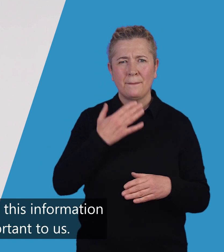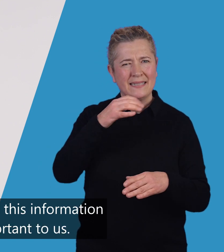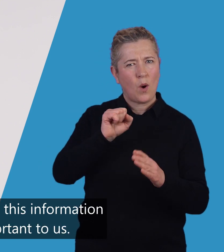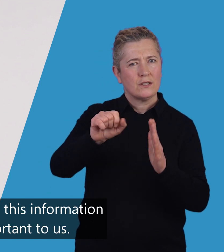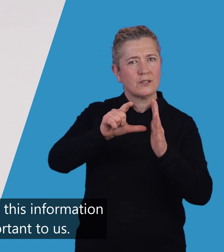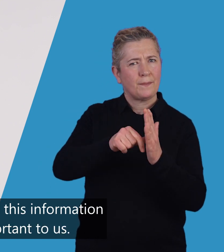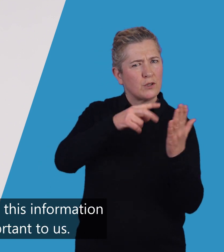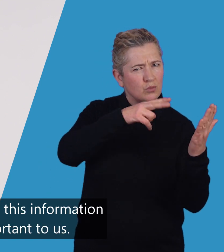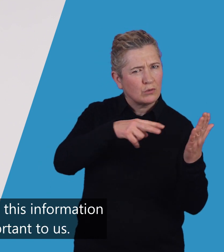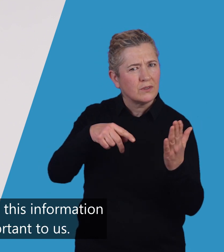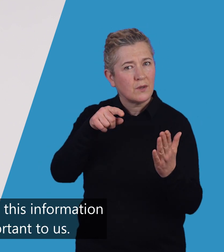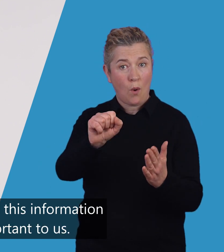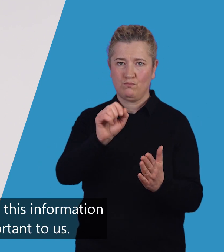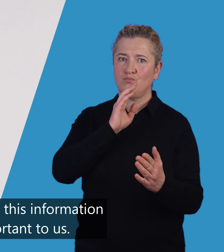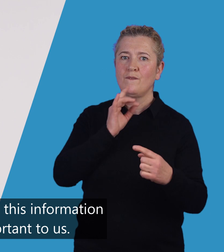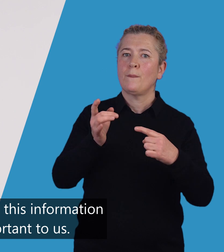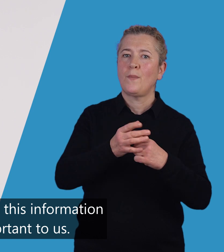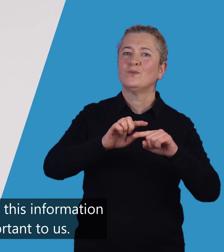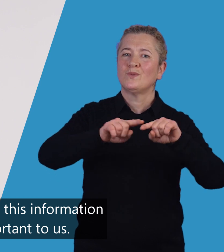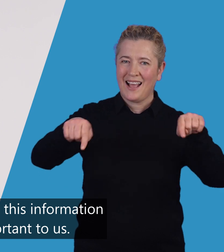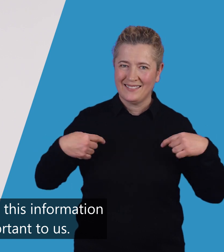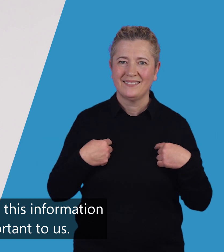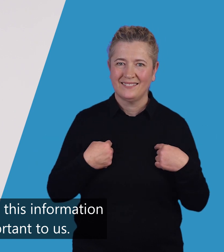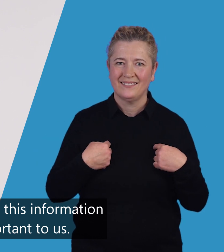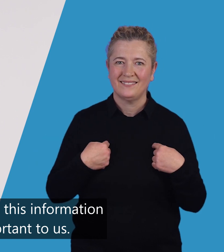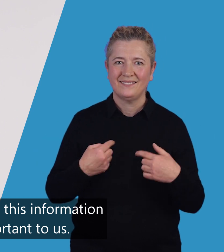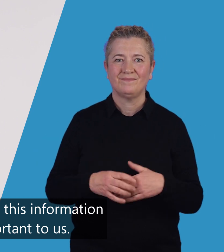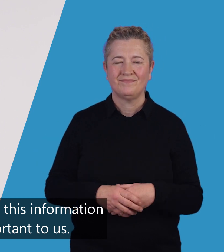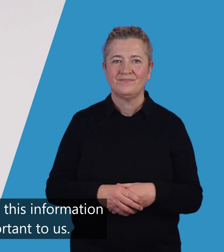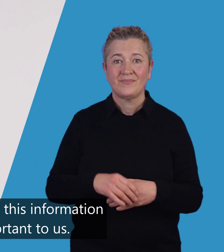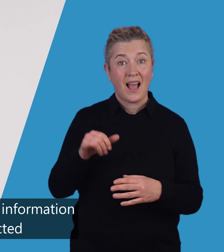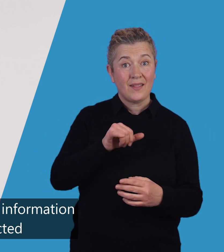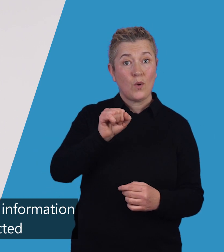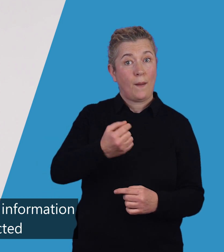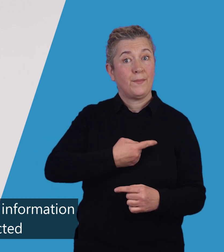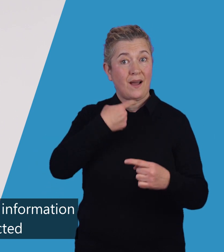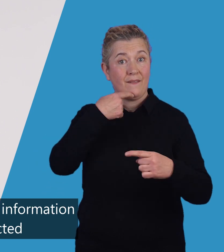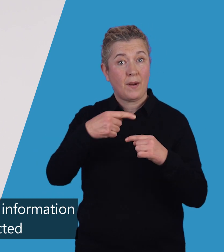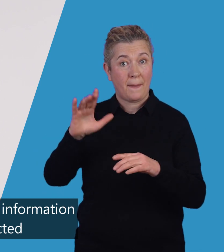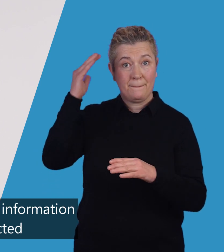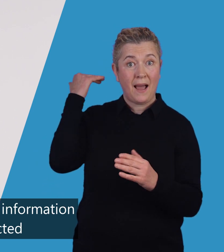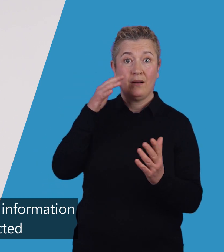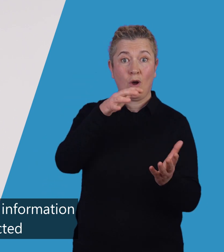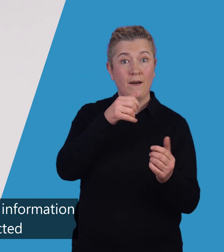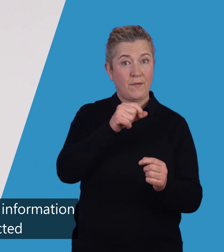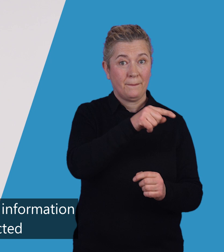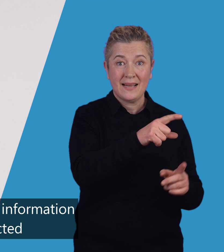Please take the time to read this information as your privacy is important to us. Whether your personal information has been collected